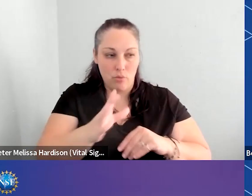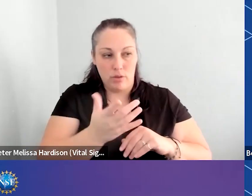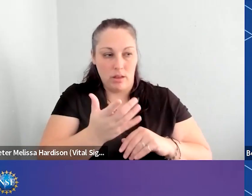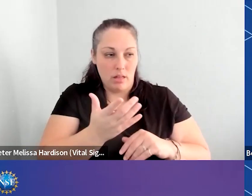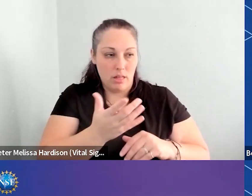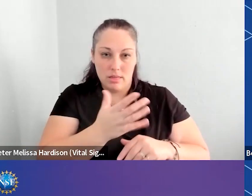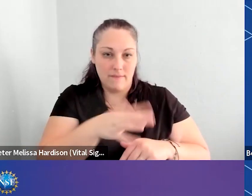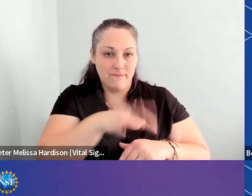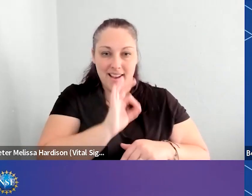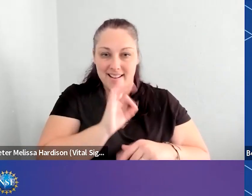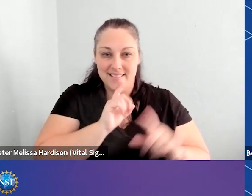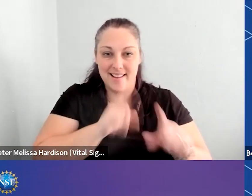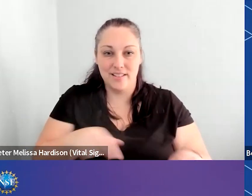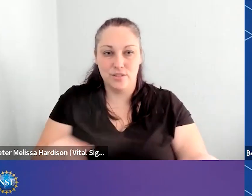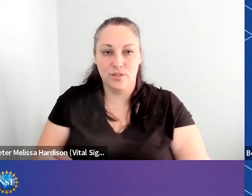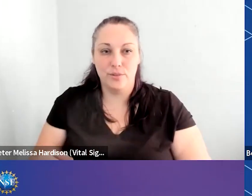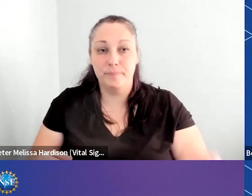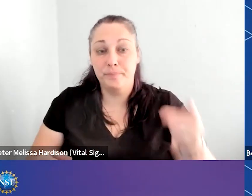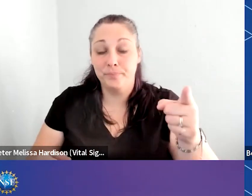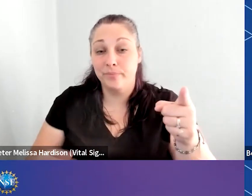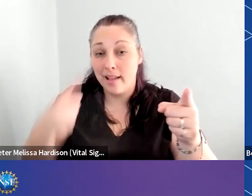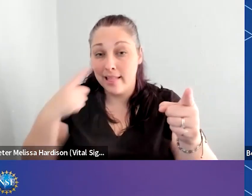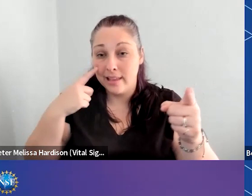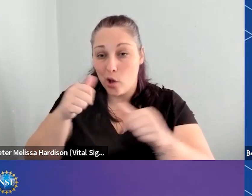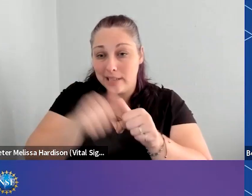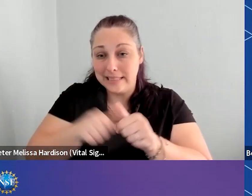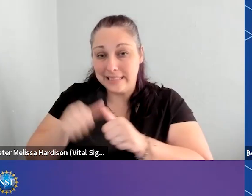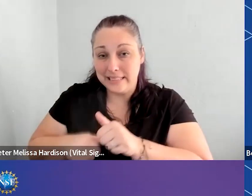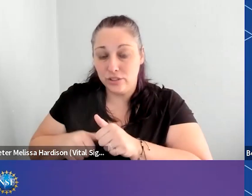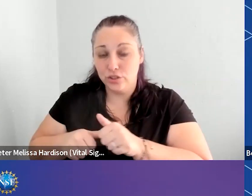Beth Strausser: I think they're -- I think on each of the web landing pages there's a --